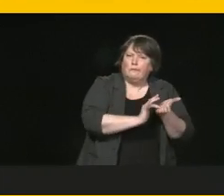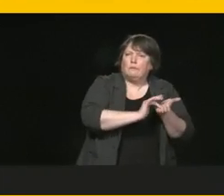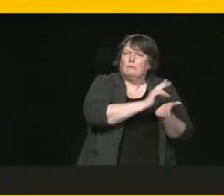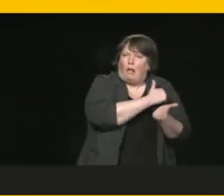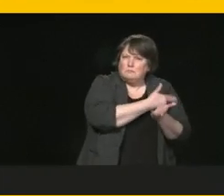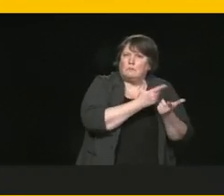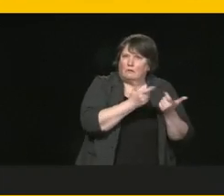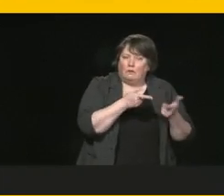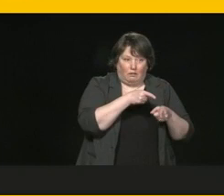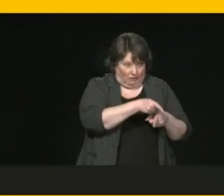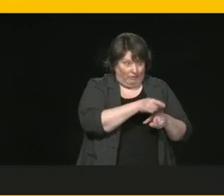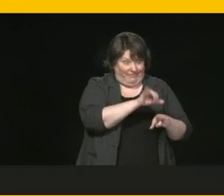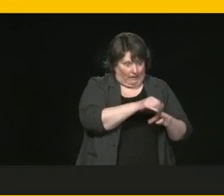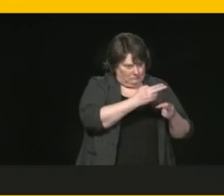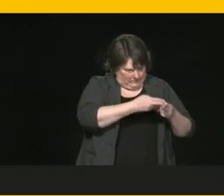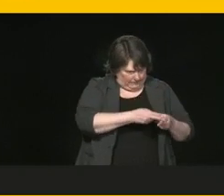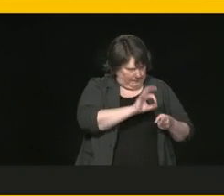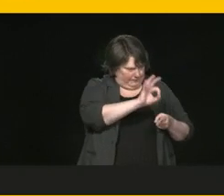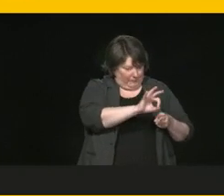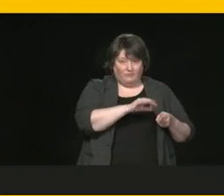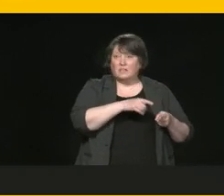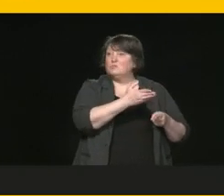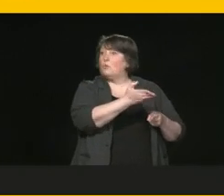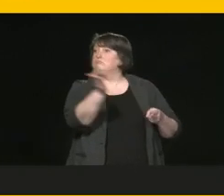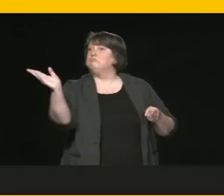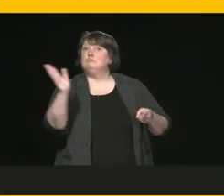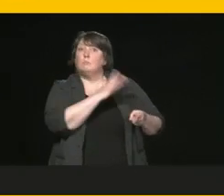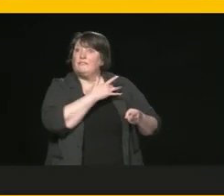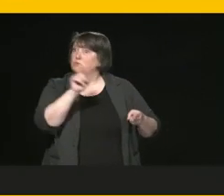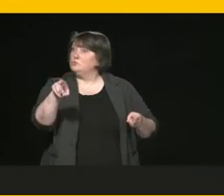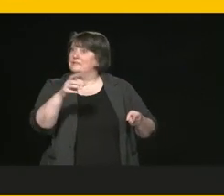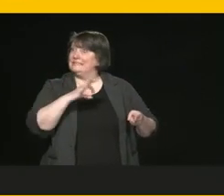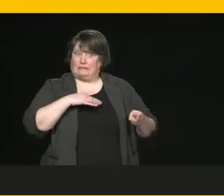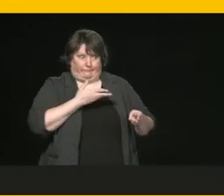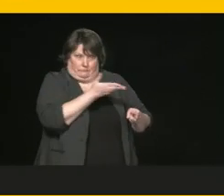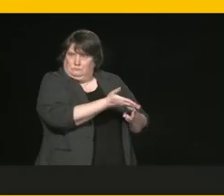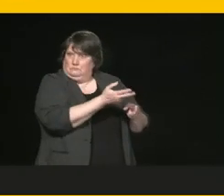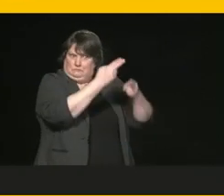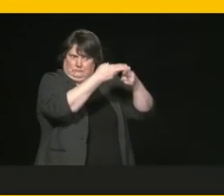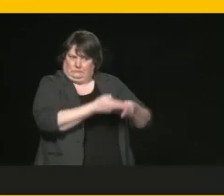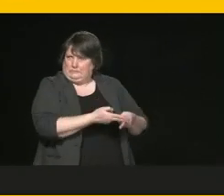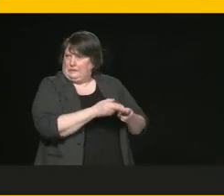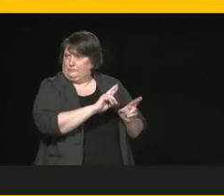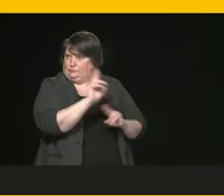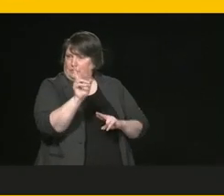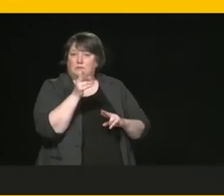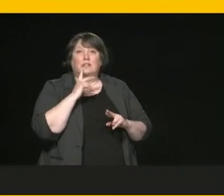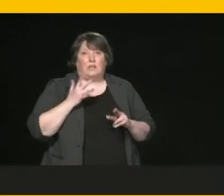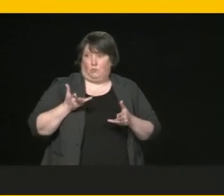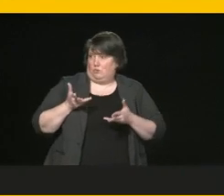WITH MEDICAL EXPERIENCE OR SPECIAL EXPERIENCE CAN PROVIDE THEIR HELP AND WE SHARED THAT